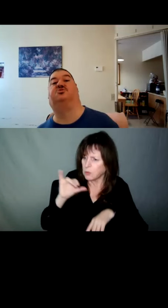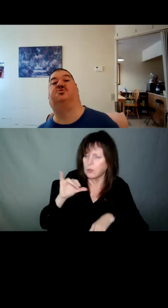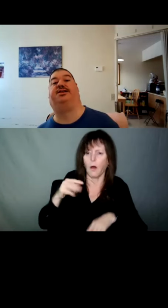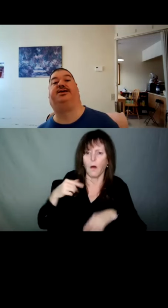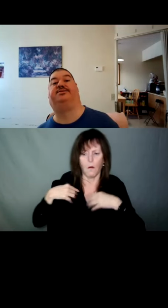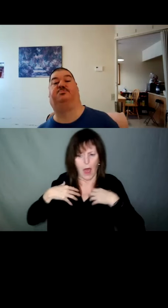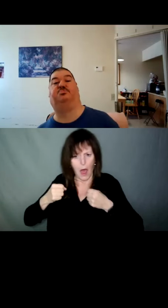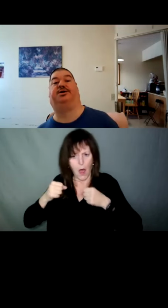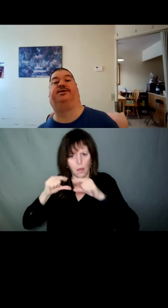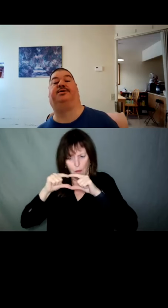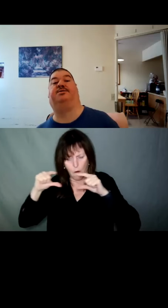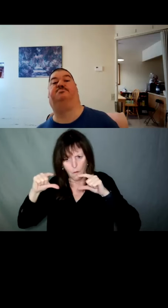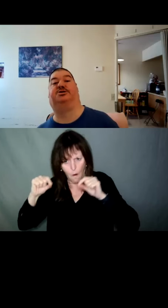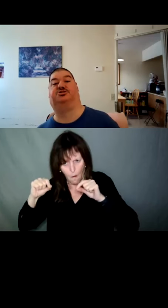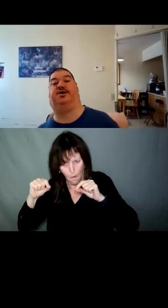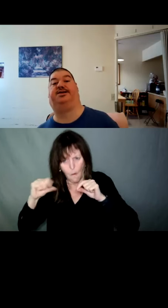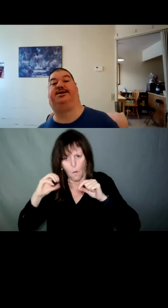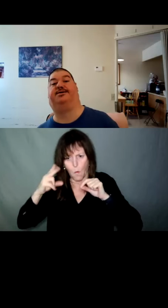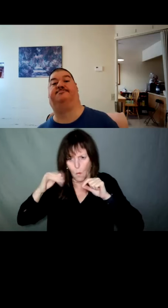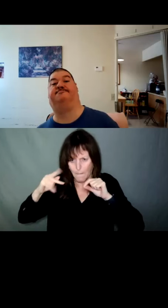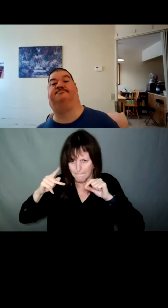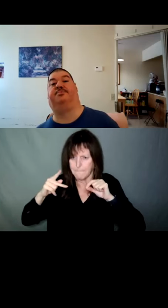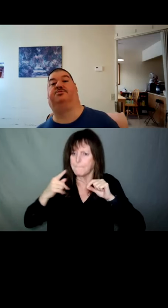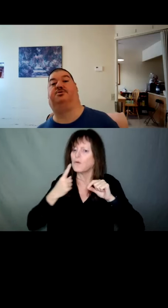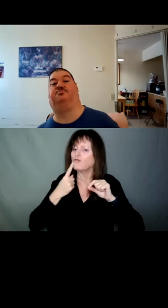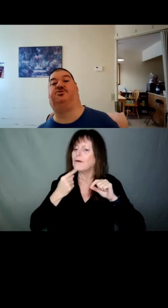the form that my service provider gave me